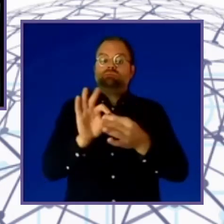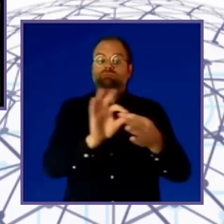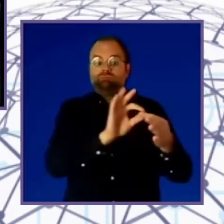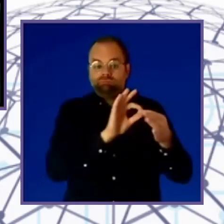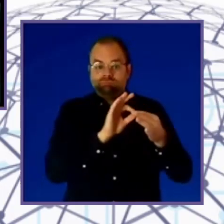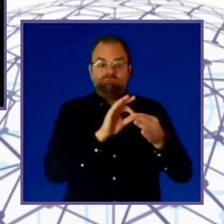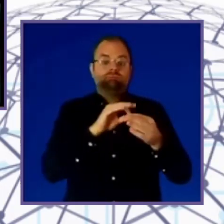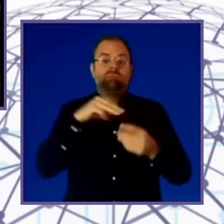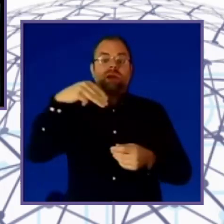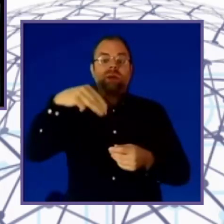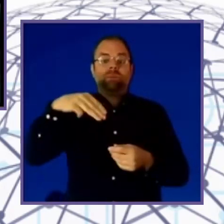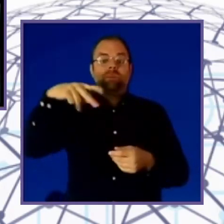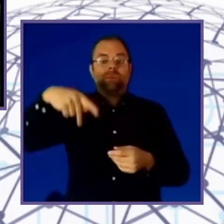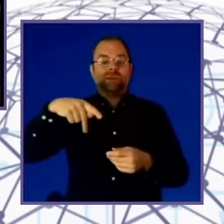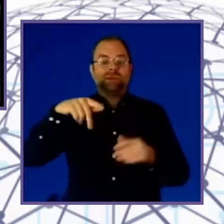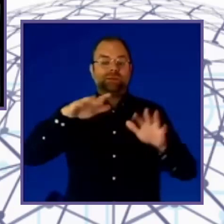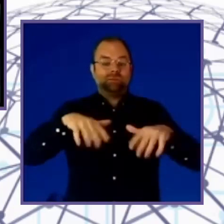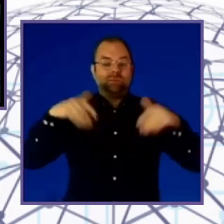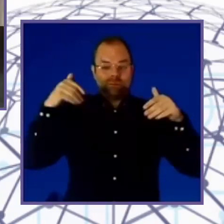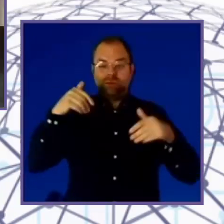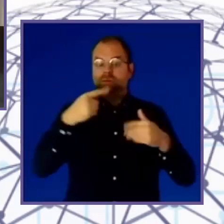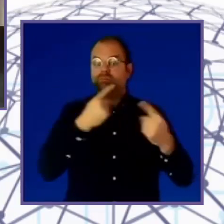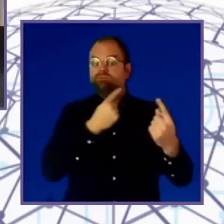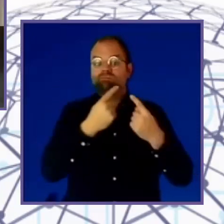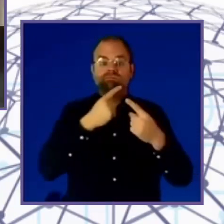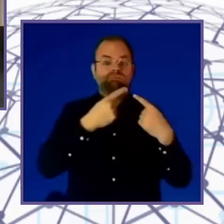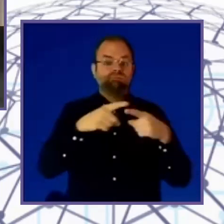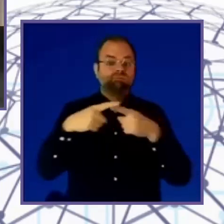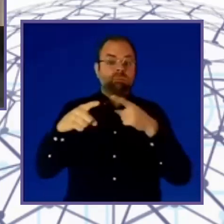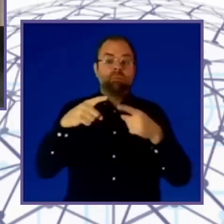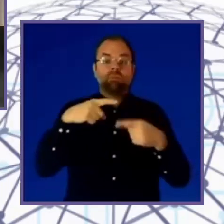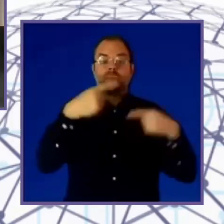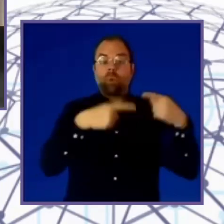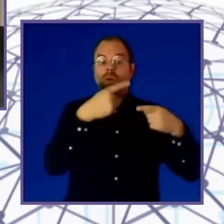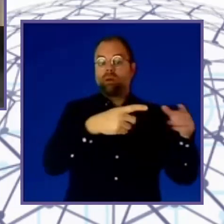and I had agreement from the Lib Dems because I was worried about a hung election,